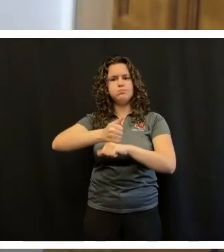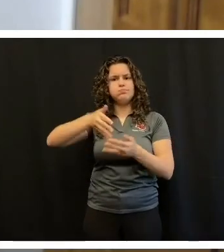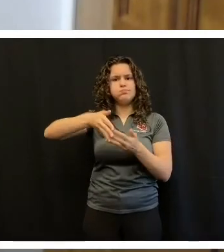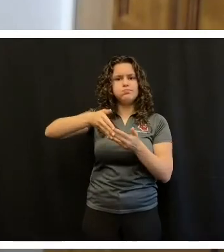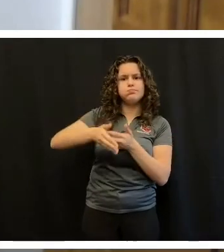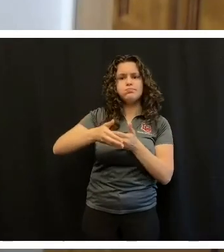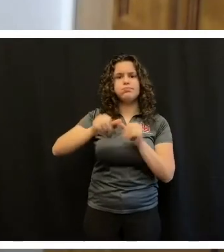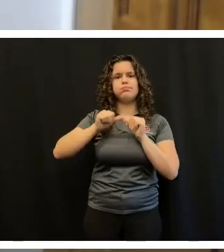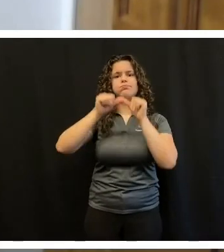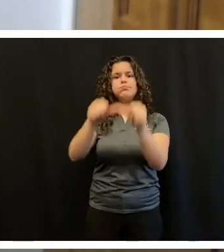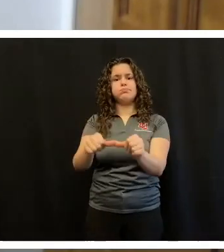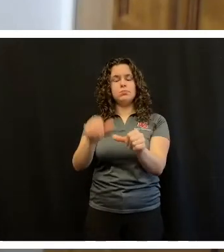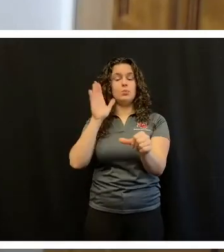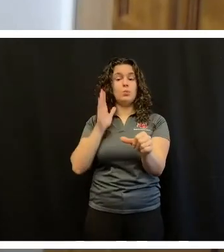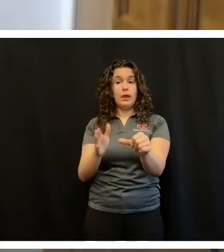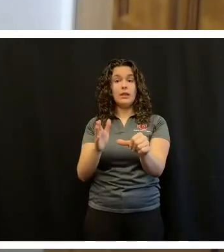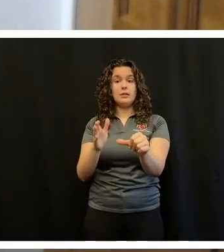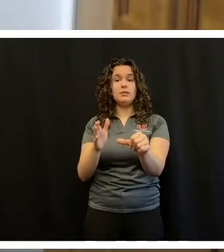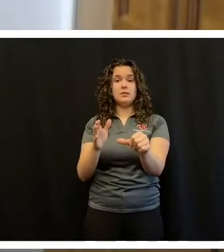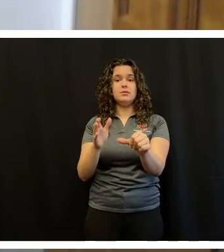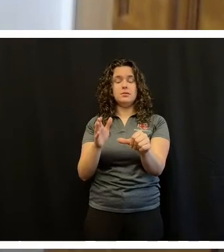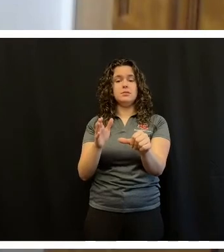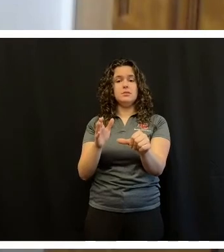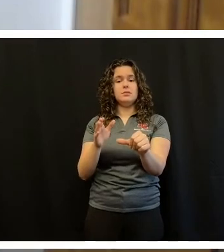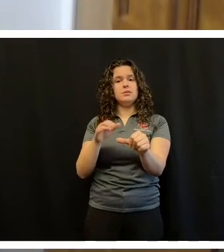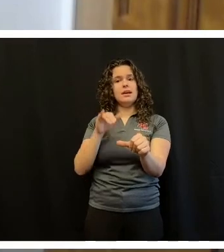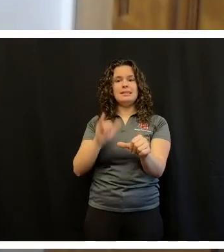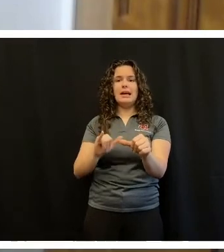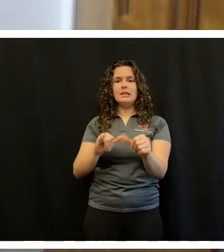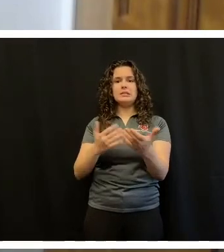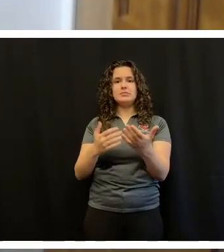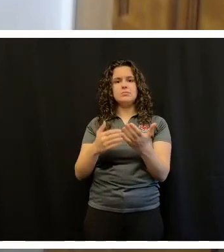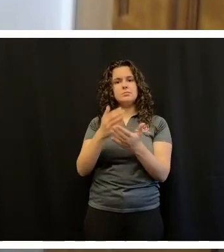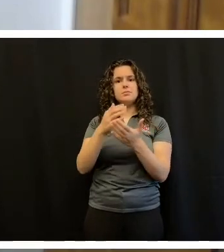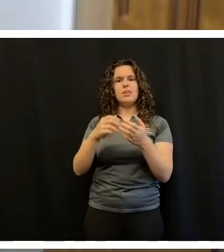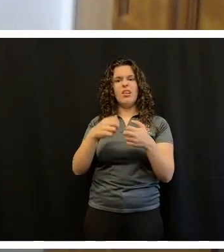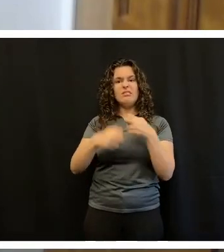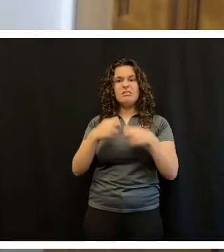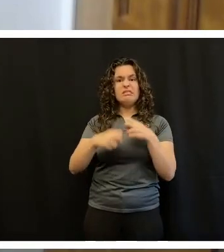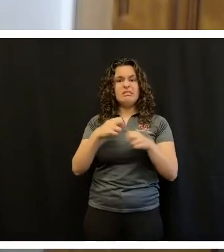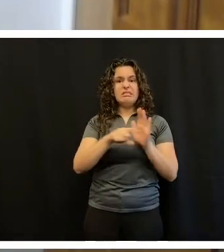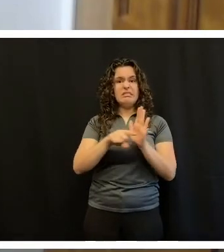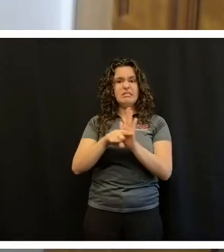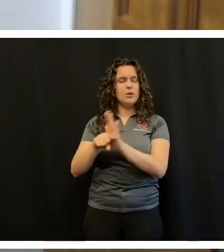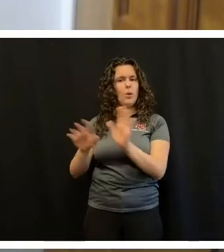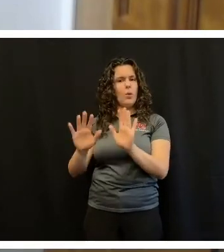and there will be positive consequences going forward of how it will become an integral part